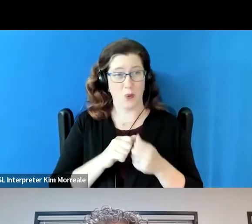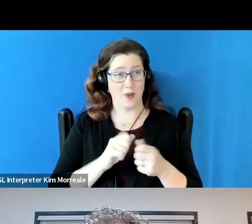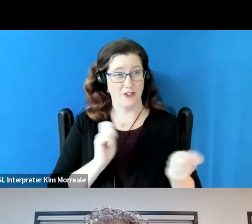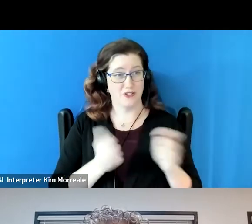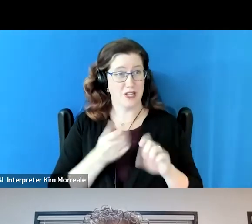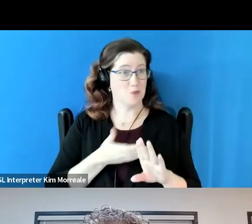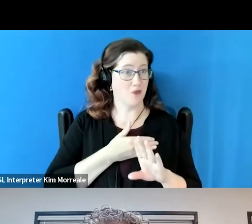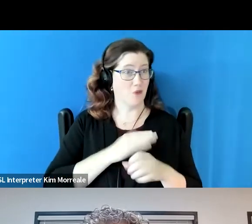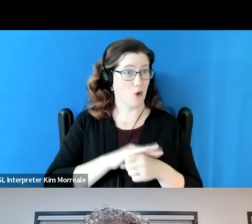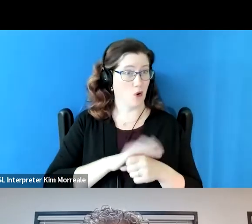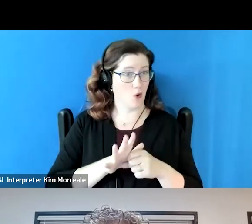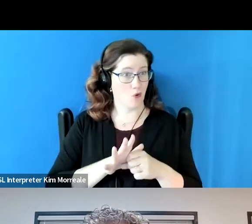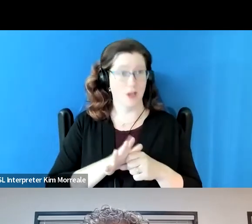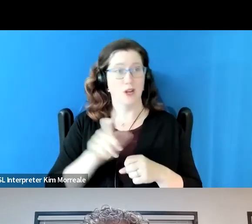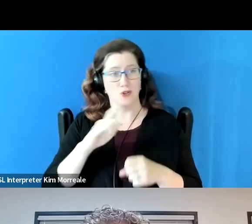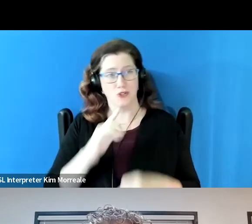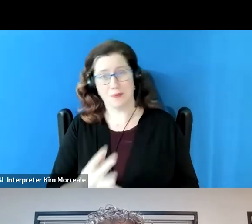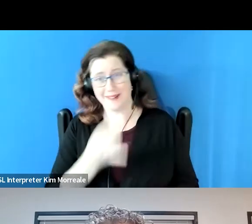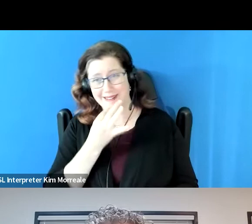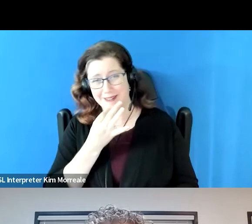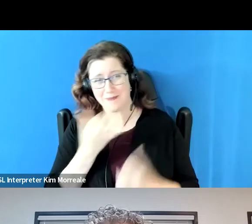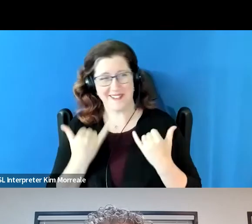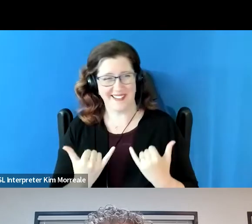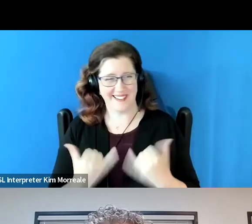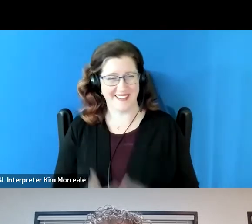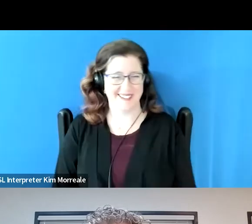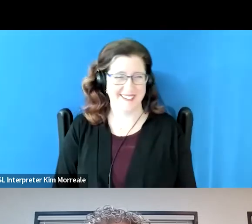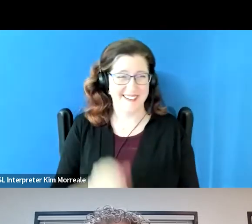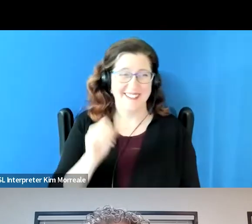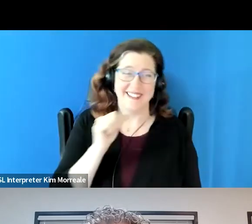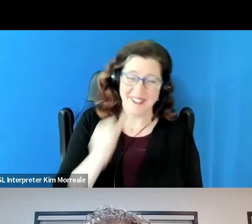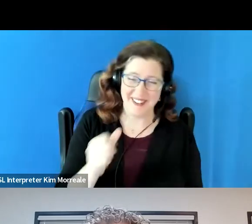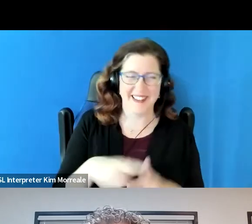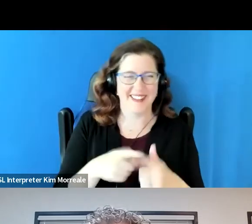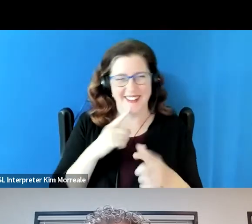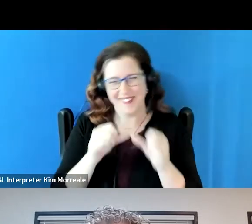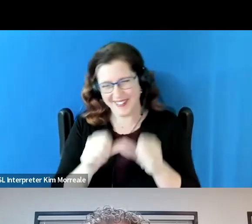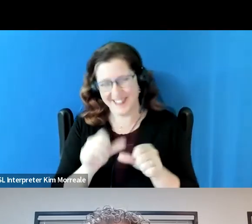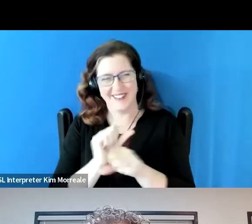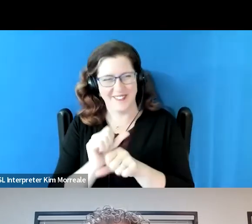to COVID, you should be an expert now, but if not, then we gotta continue to work on it, cause you know,